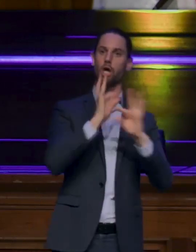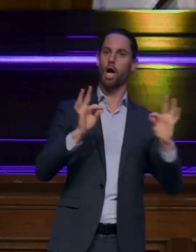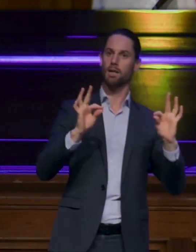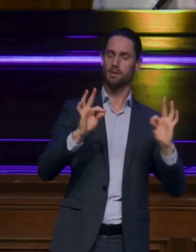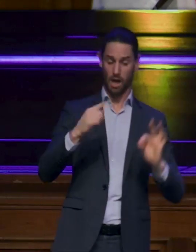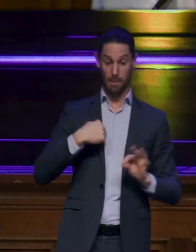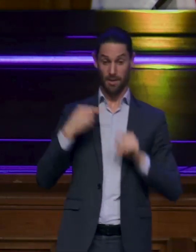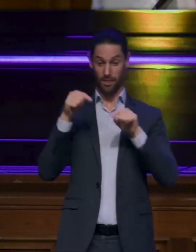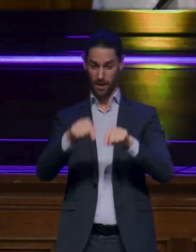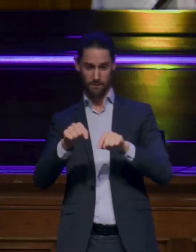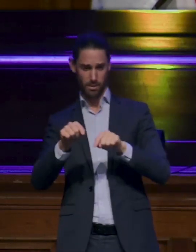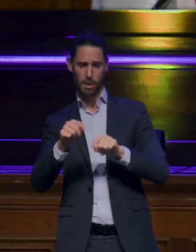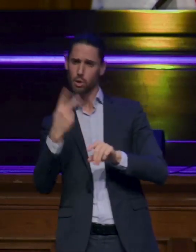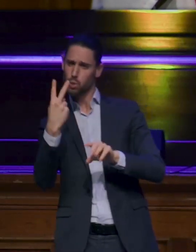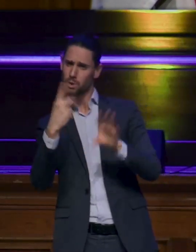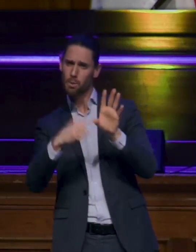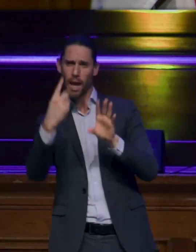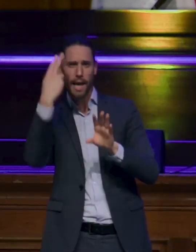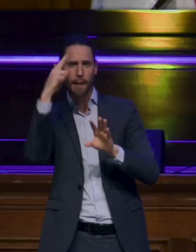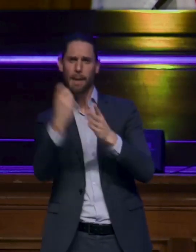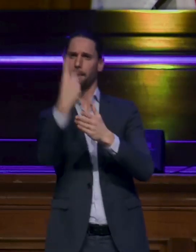two years when a name came up that I didn't recognize and I'm a political